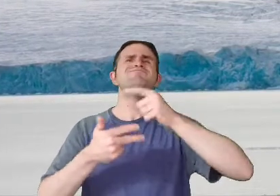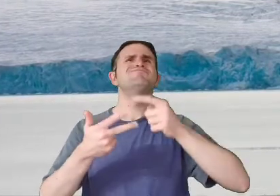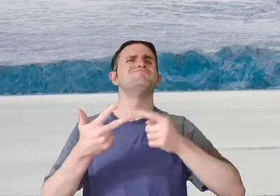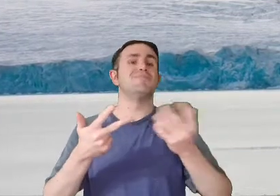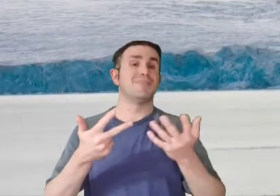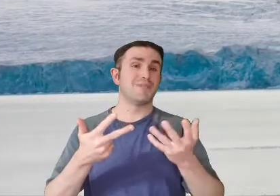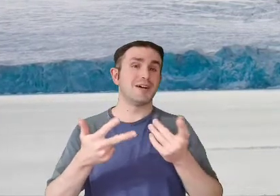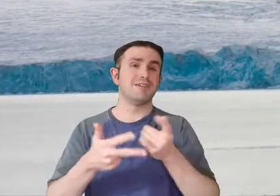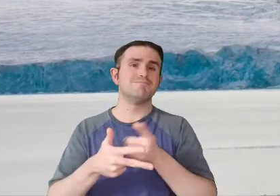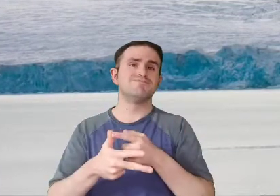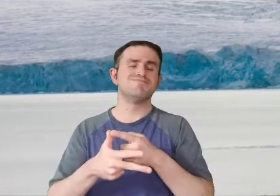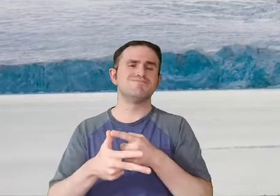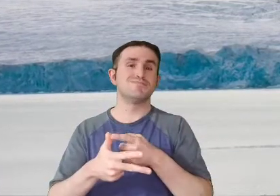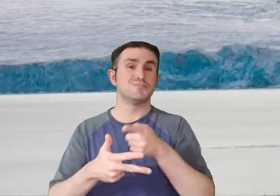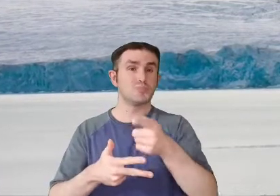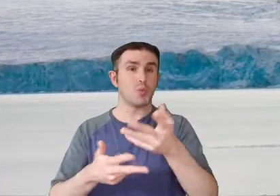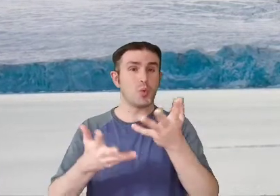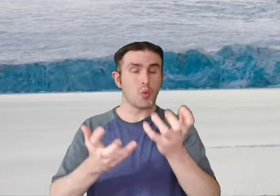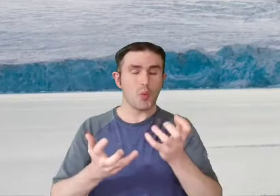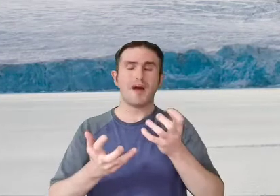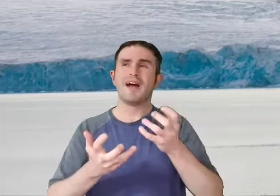What colors do you want to reflect?